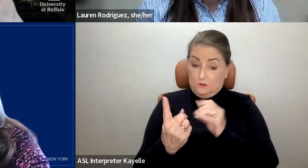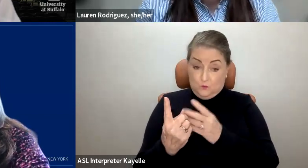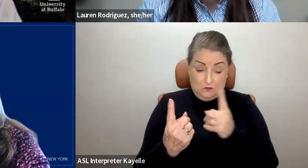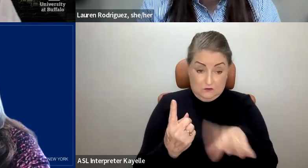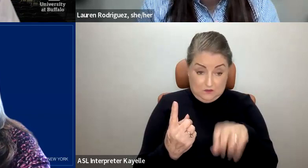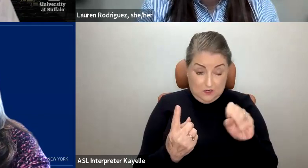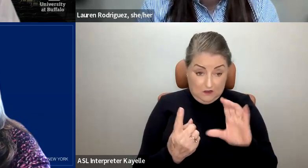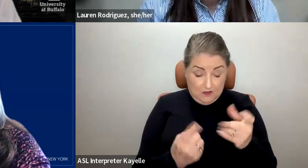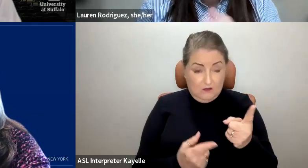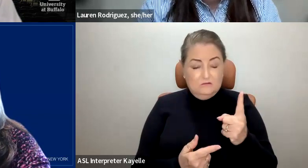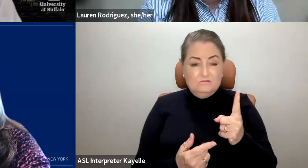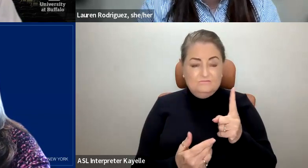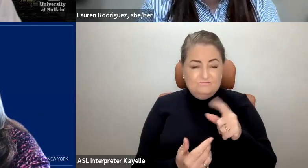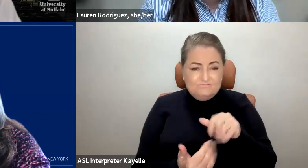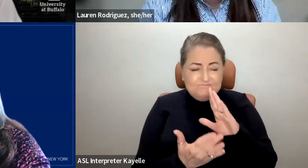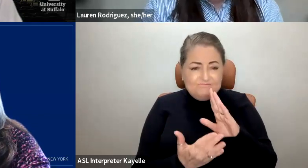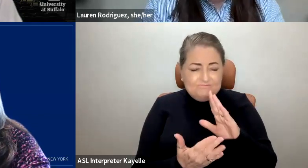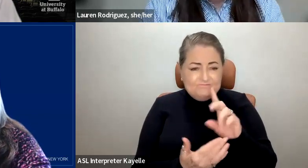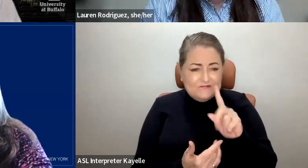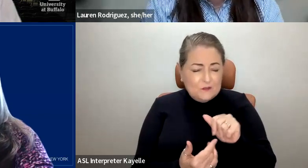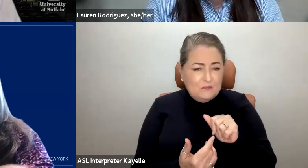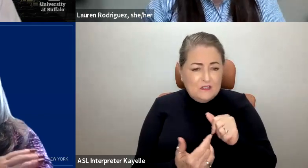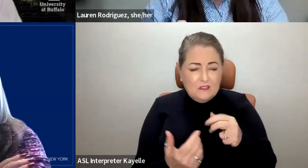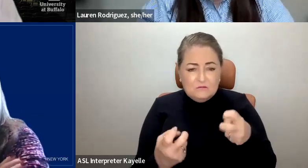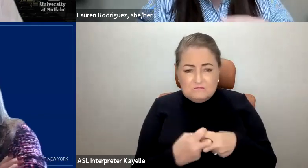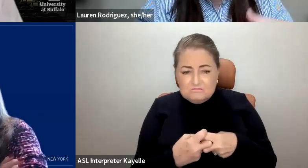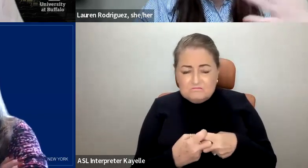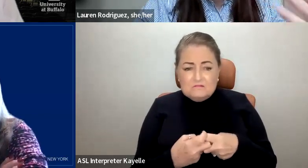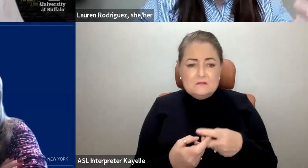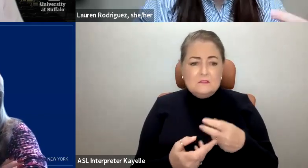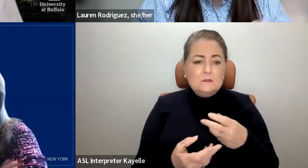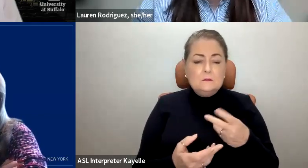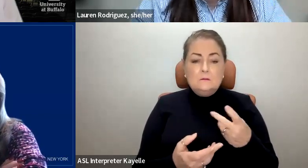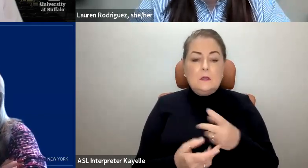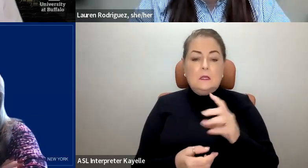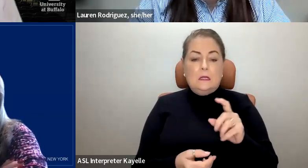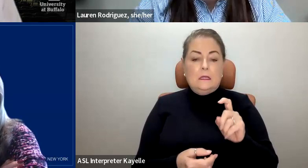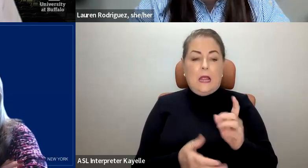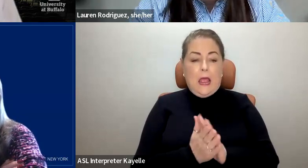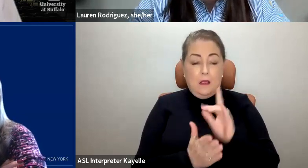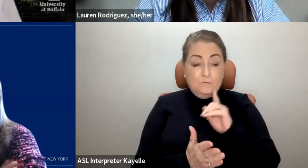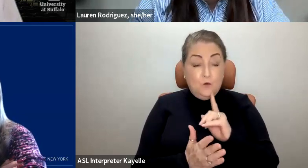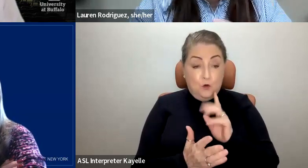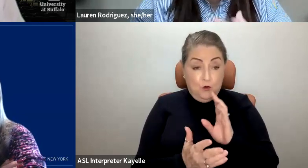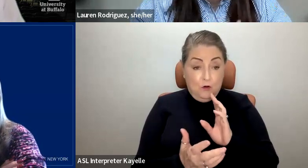is experiencing a disability related barrier and therefore requires X accommodation to remove the barrier. It's more of